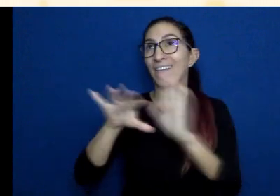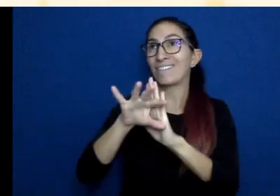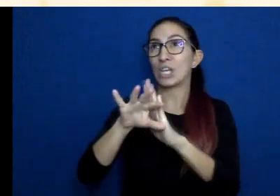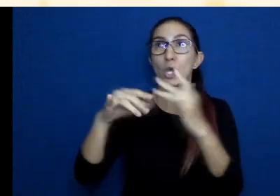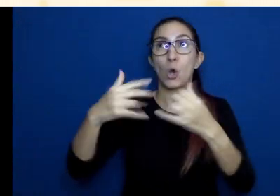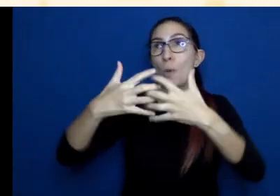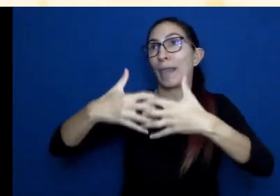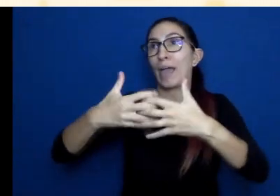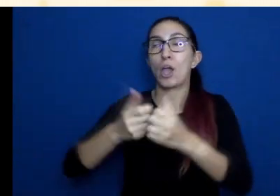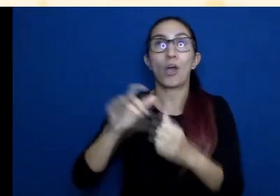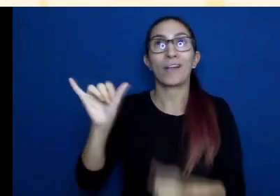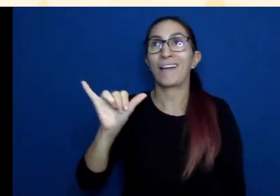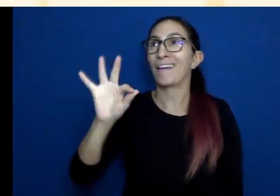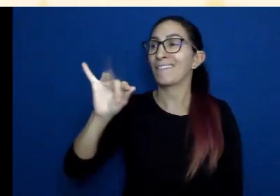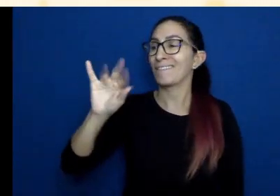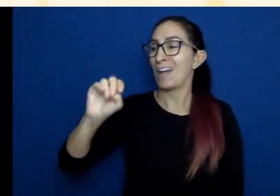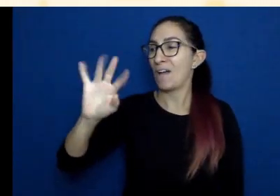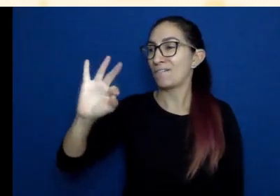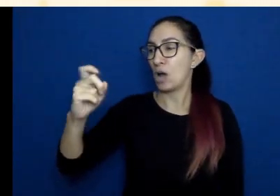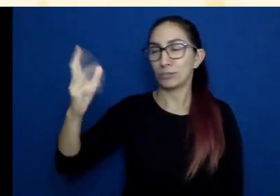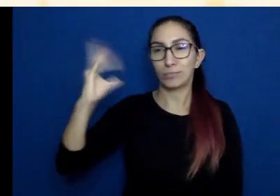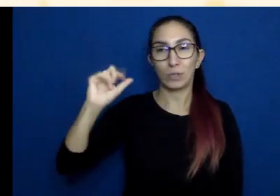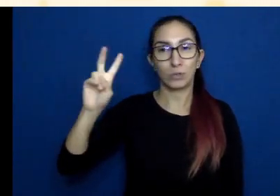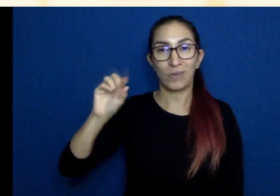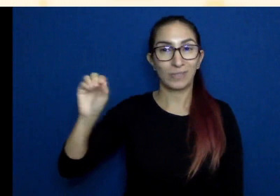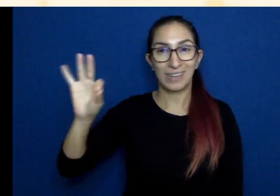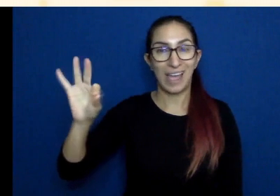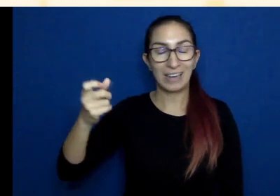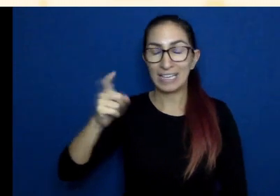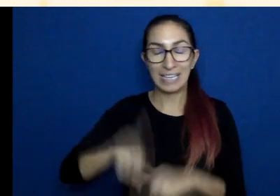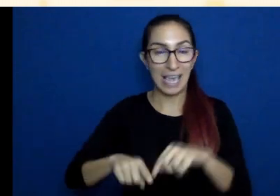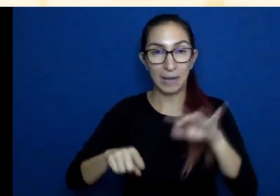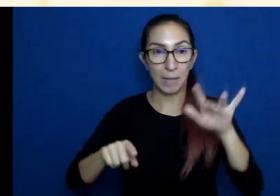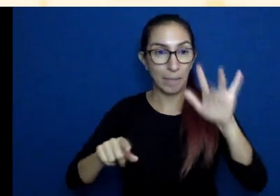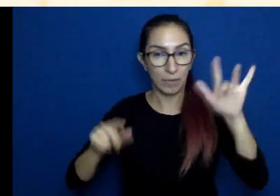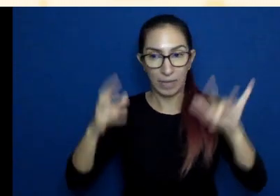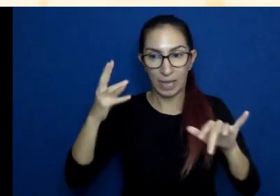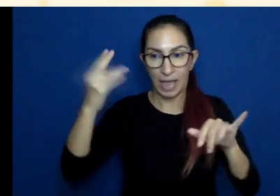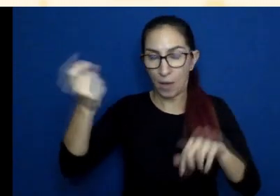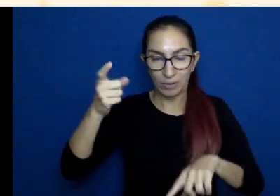You tab into something, like a video player in Firefox in 2009,